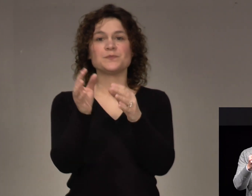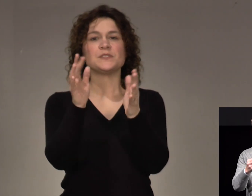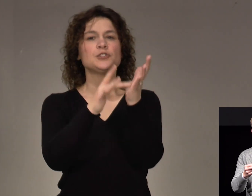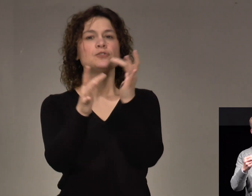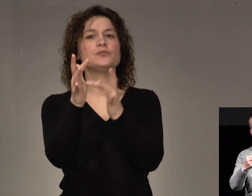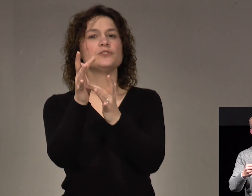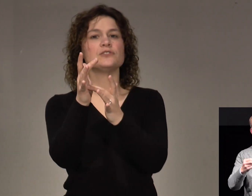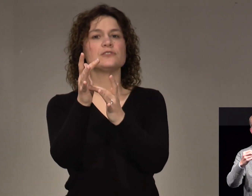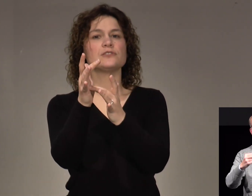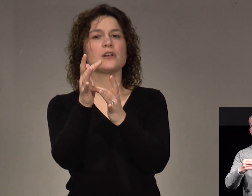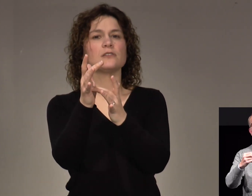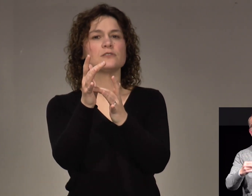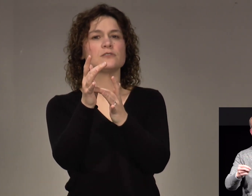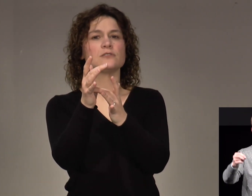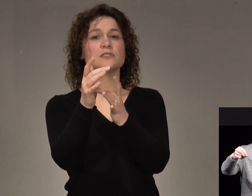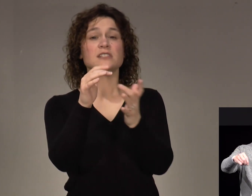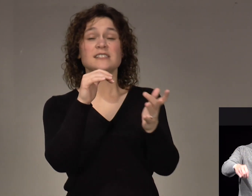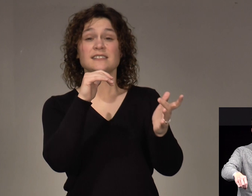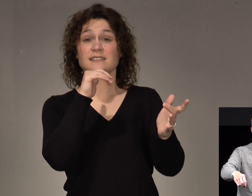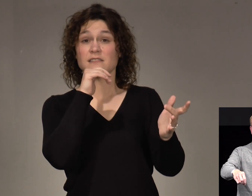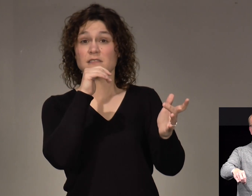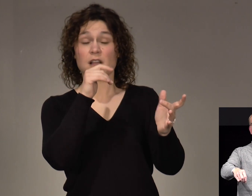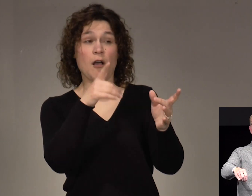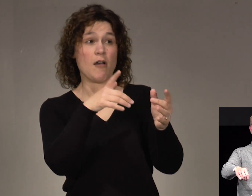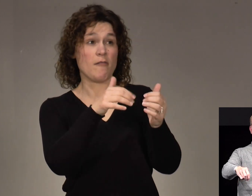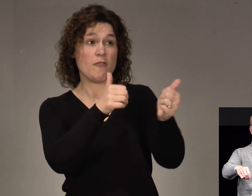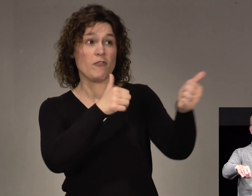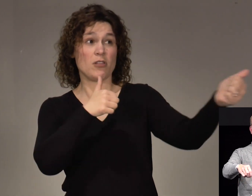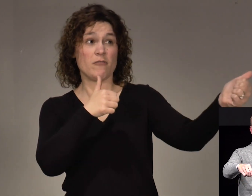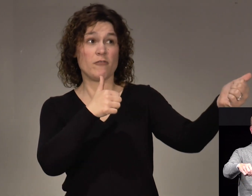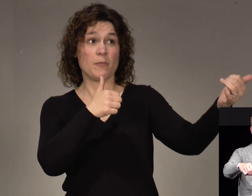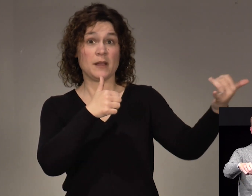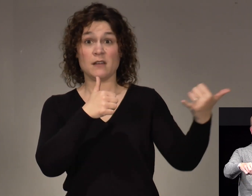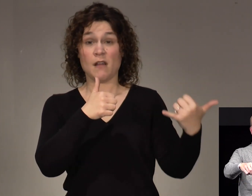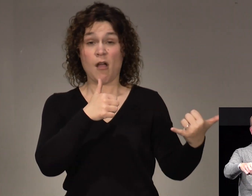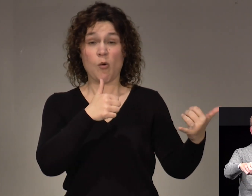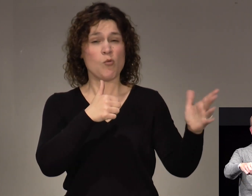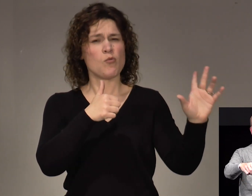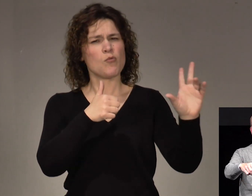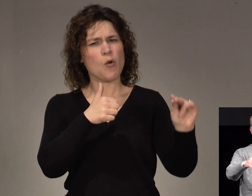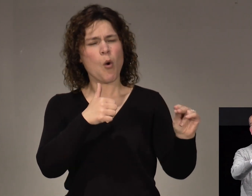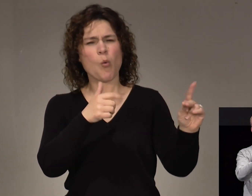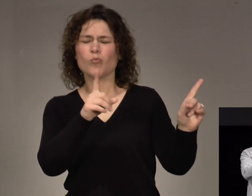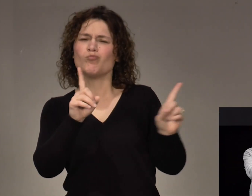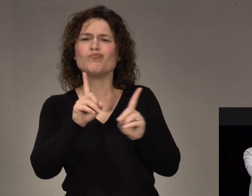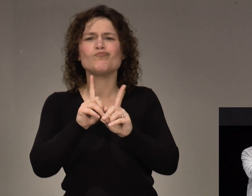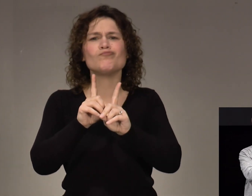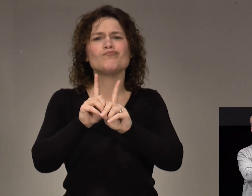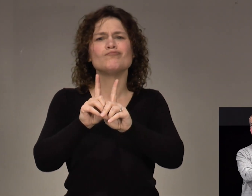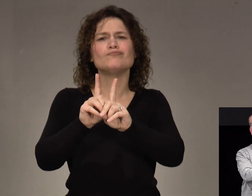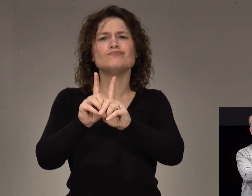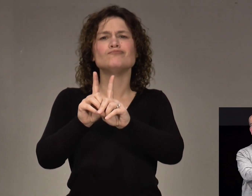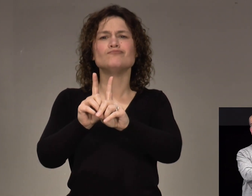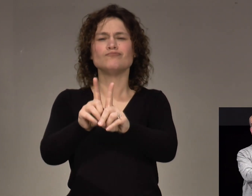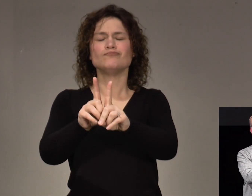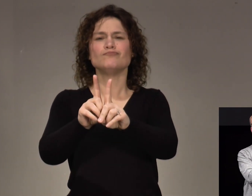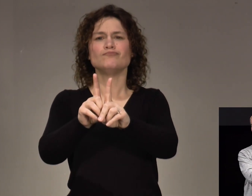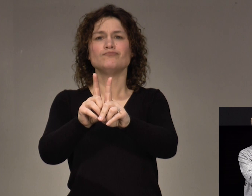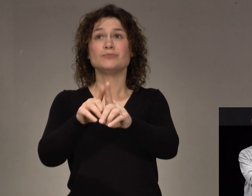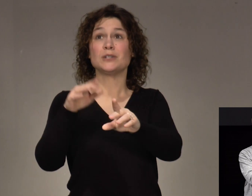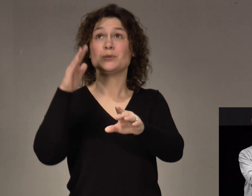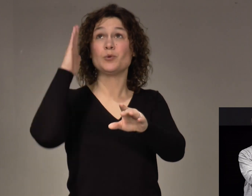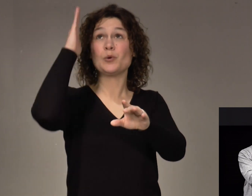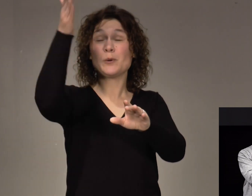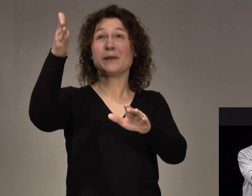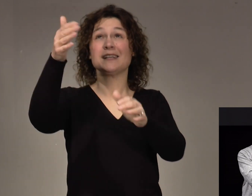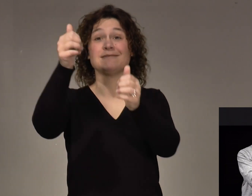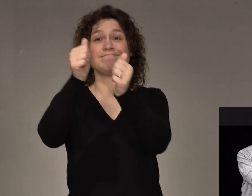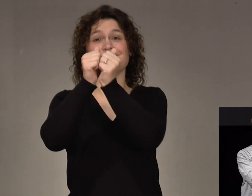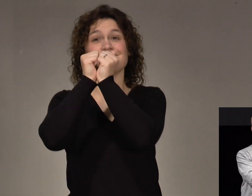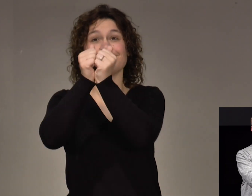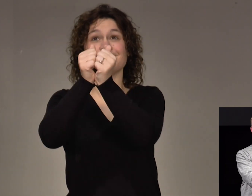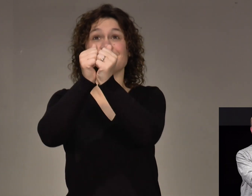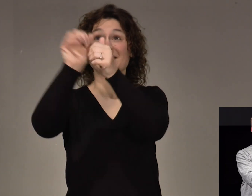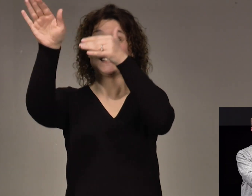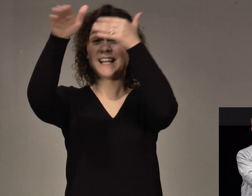no less with me now then He will be with me in the New Heavens and the New Earth.